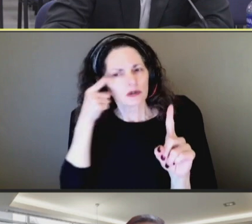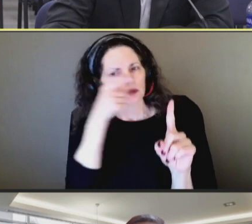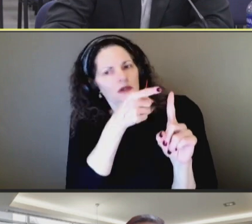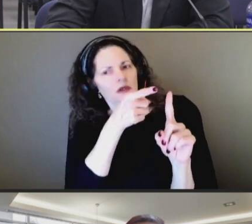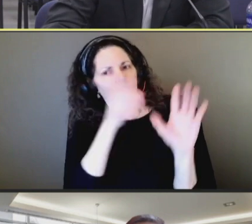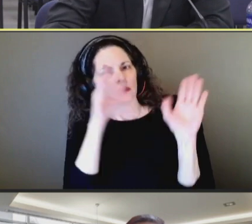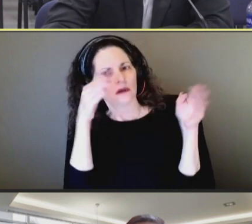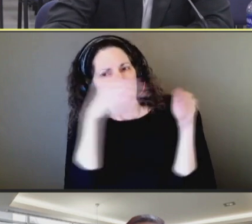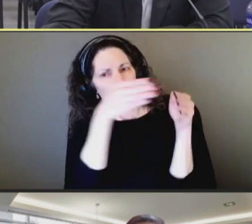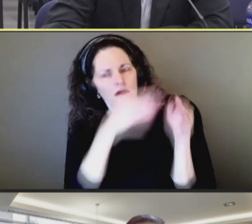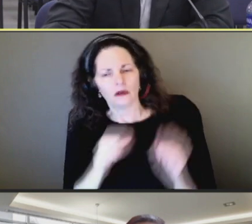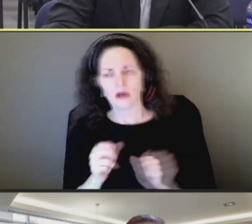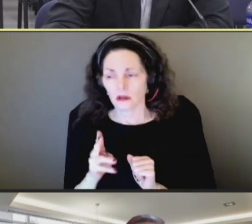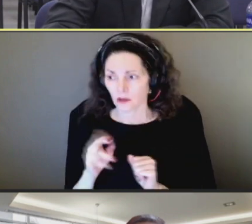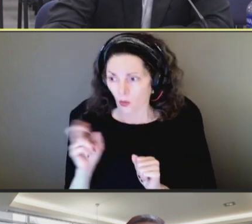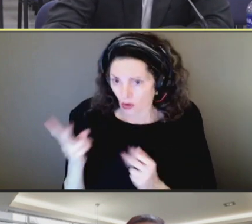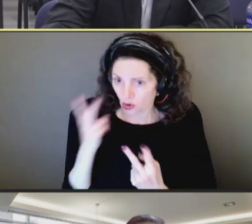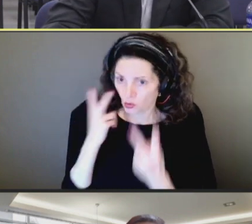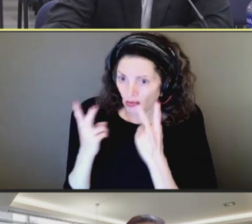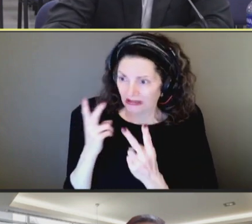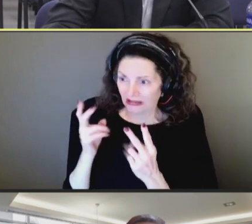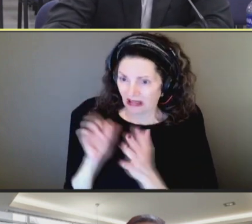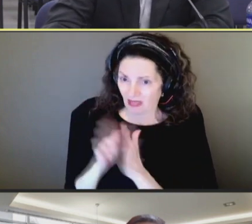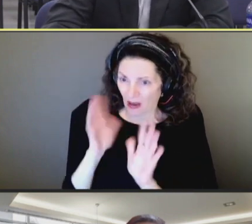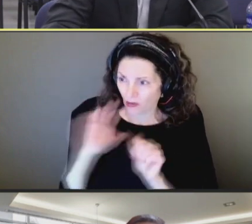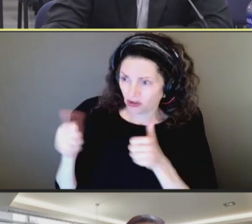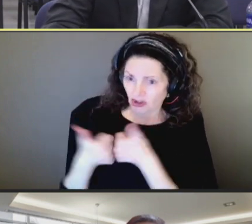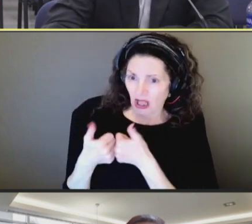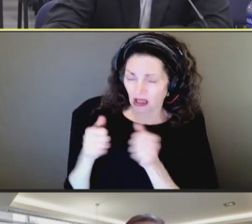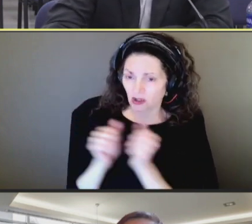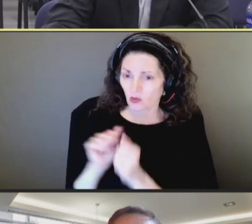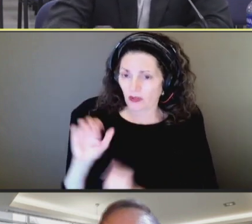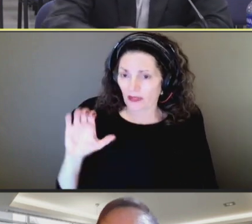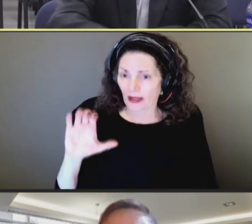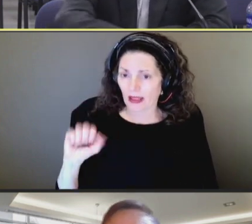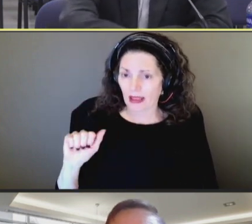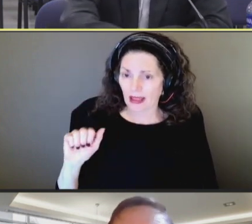Have you seen any evidence that that's a challenge with cancer vaccines as well?